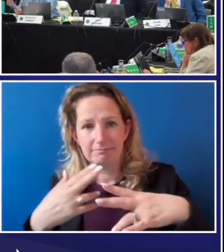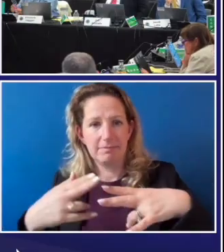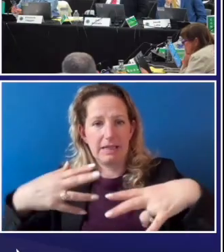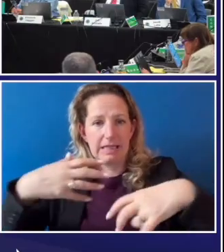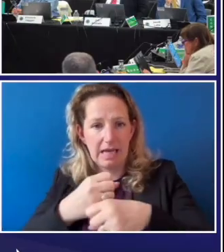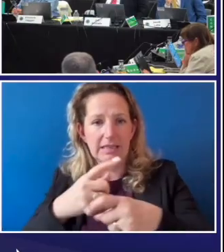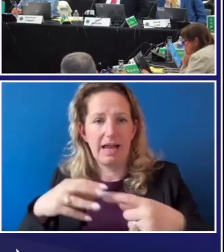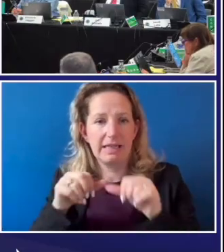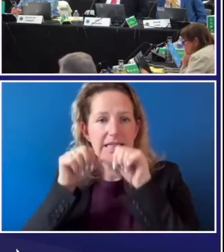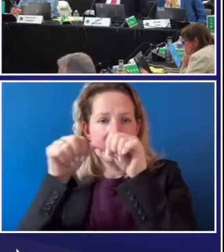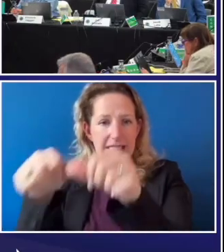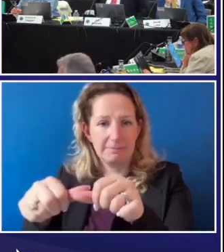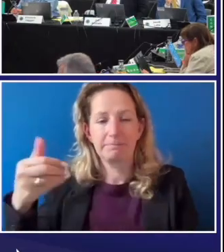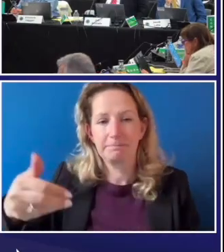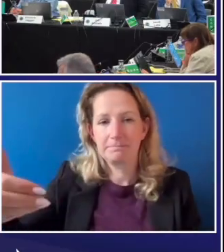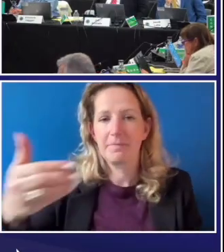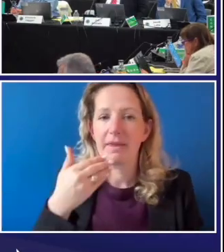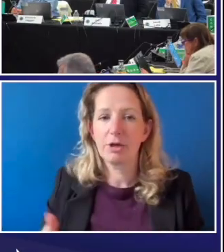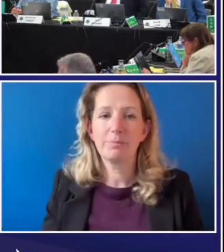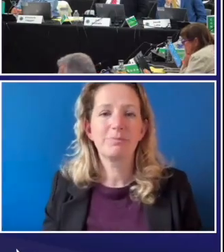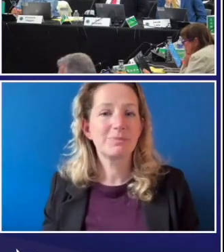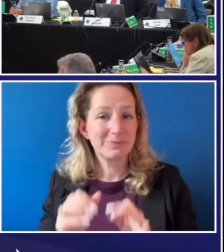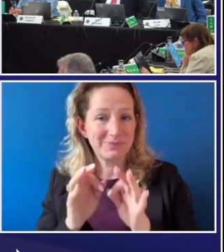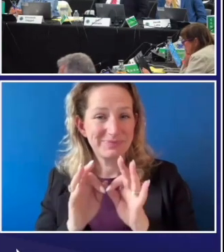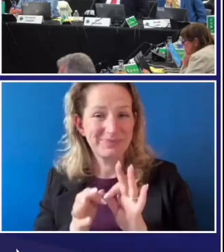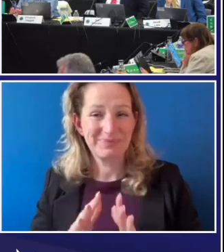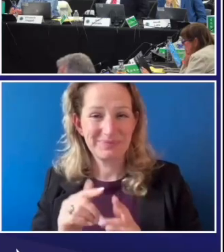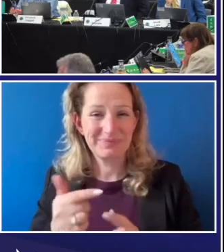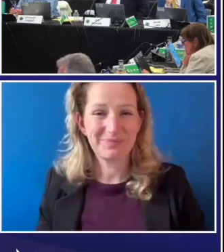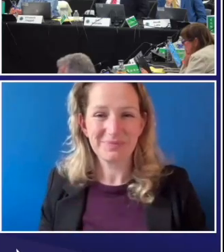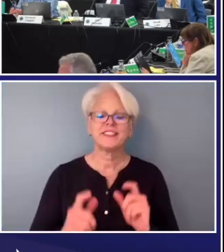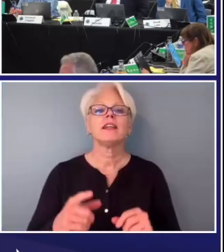Thank you, Siri. Thank you, Beth. If we could scroll forward to the change that Beth